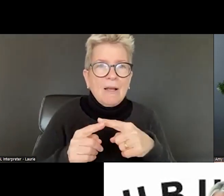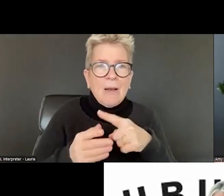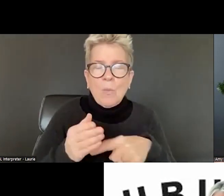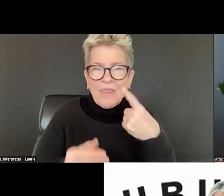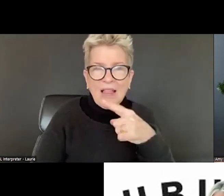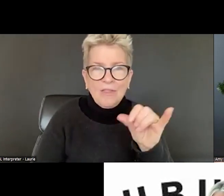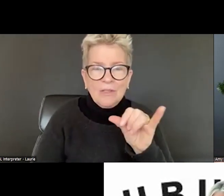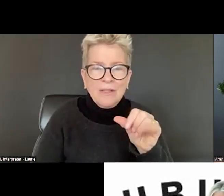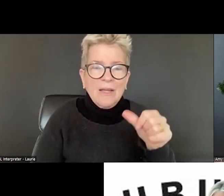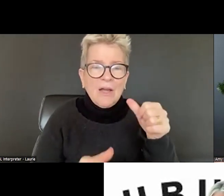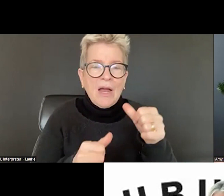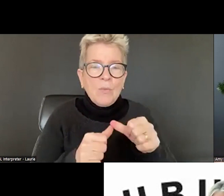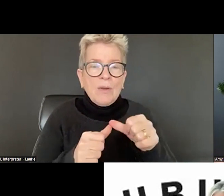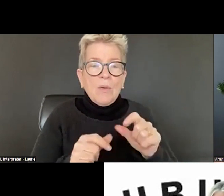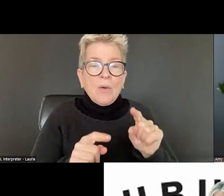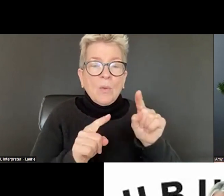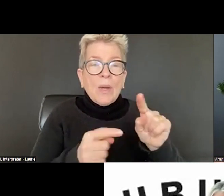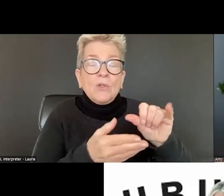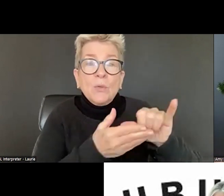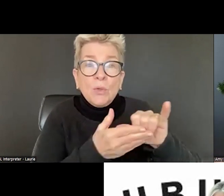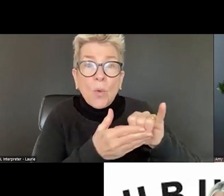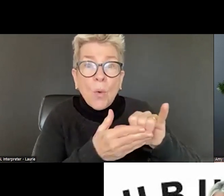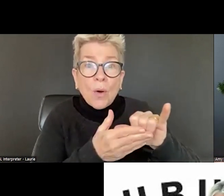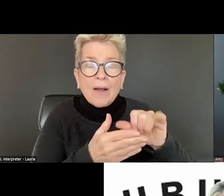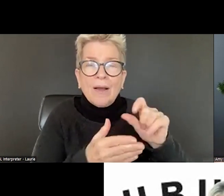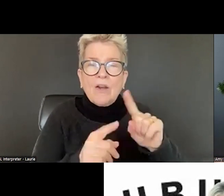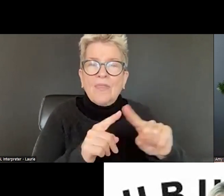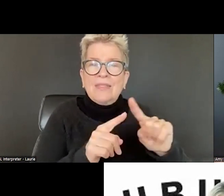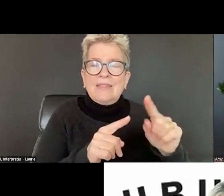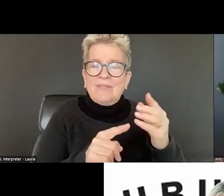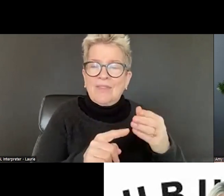remember we went to um New York and all of these different things we were actually supposed to take